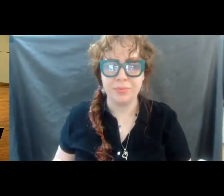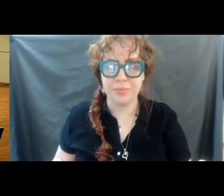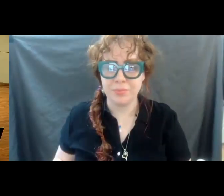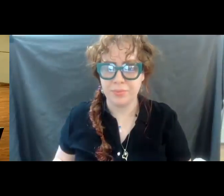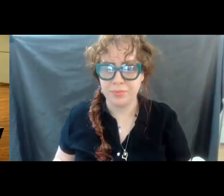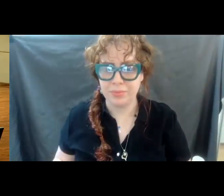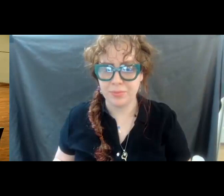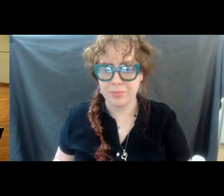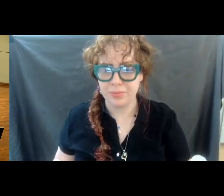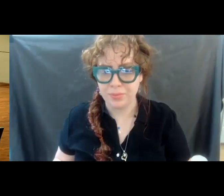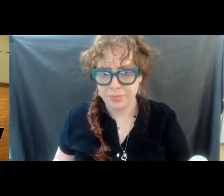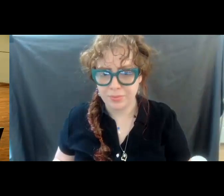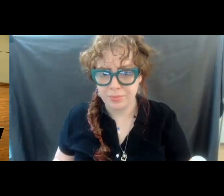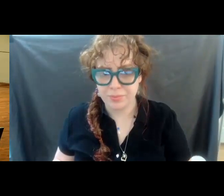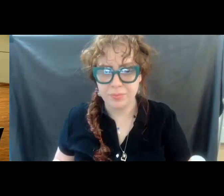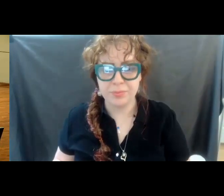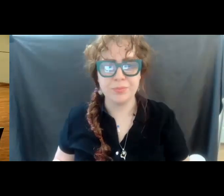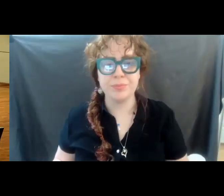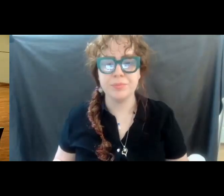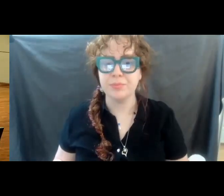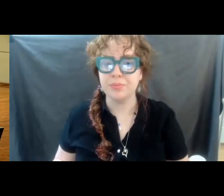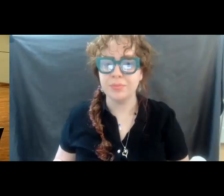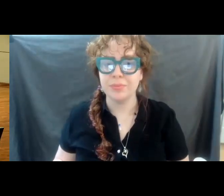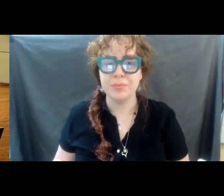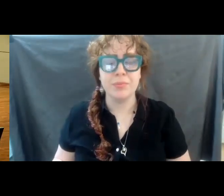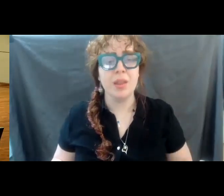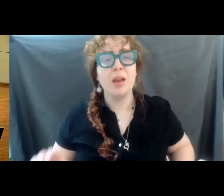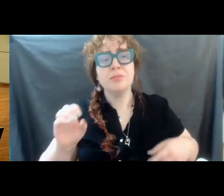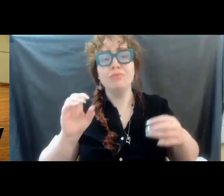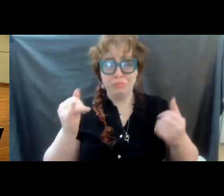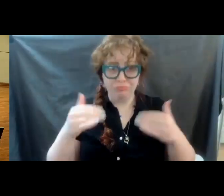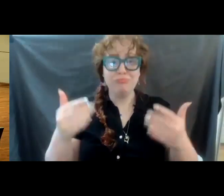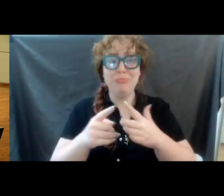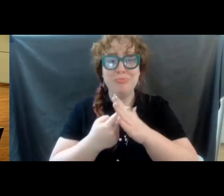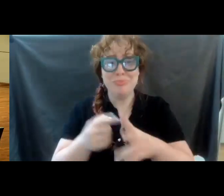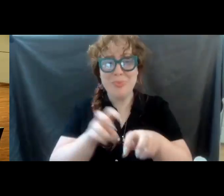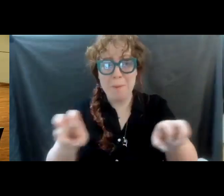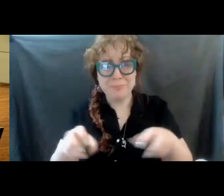How can we create a more safe and secure system for people with disabilities?